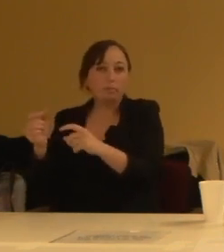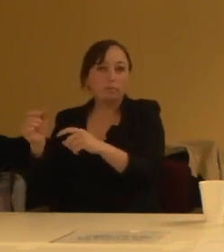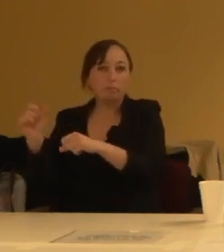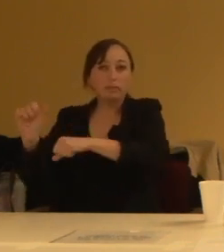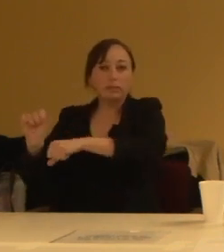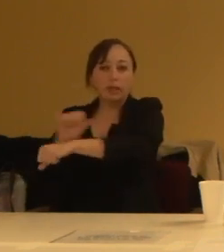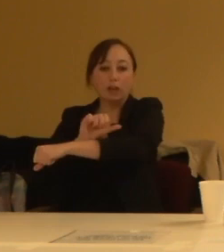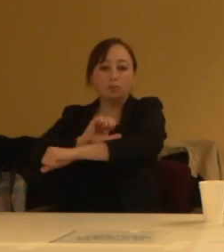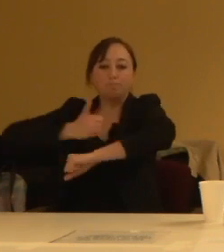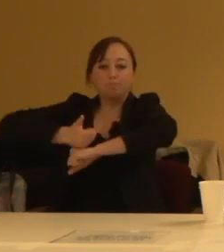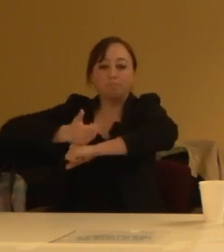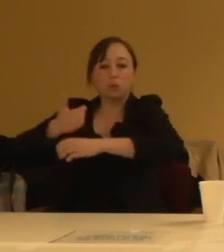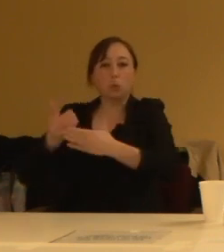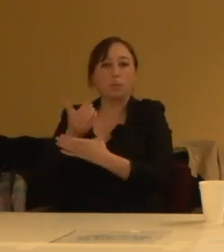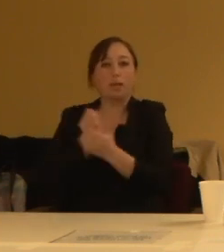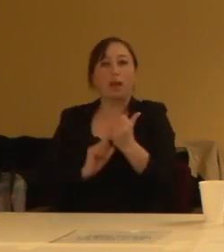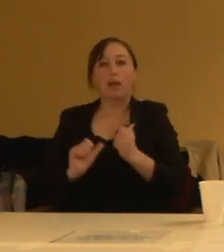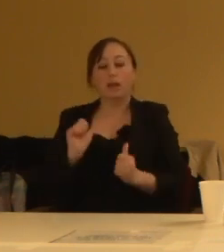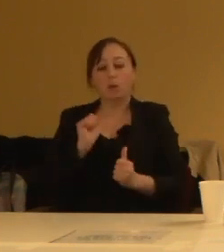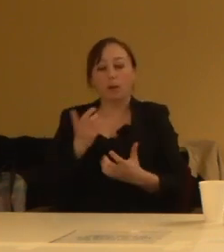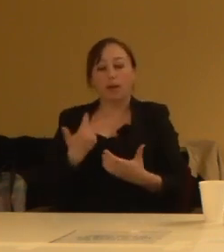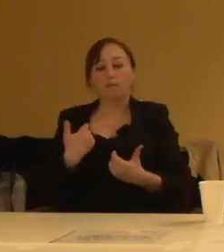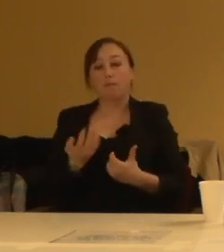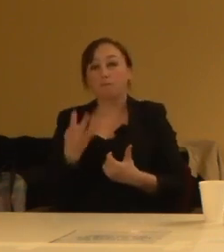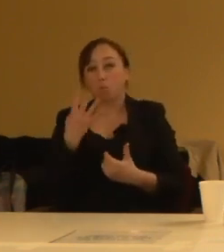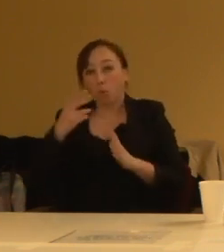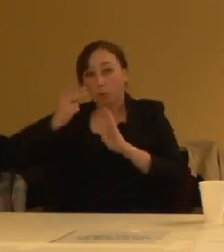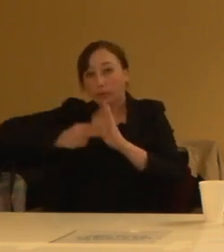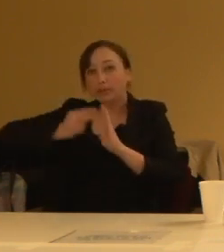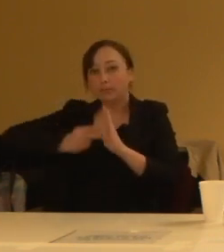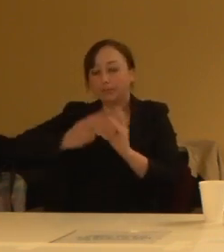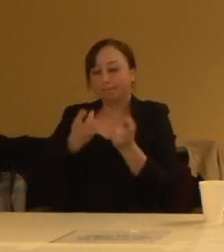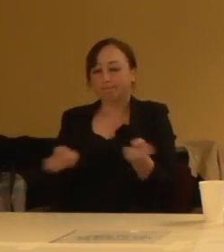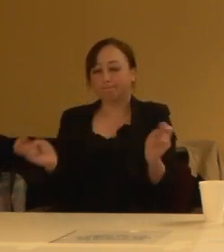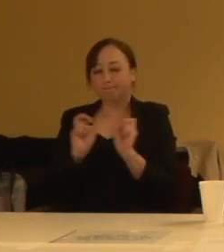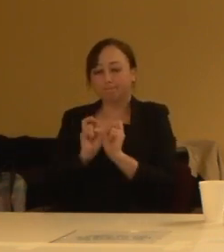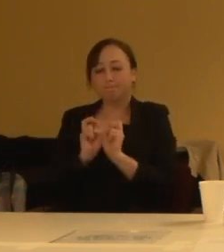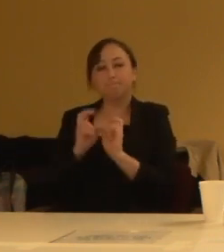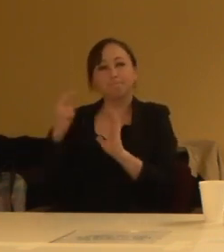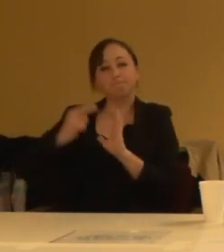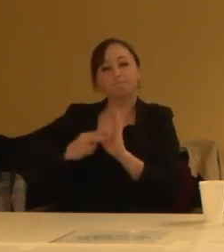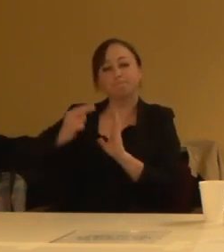We do four readings which are just, you know, normal readings with music stands, whatever.